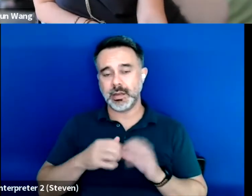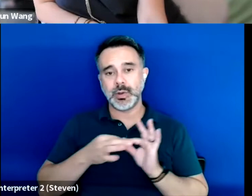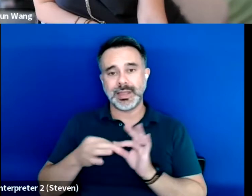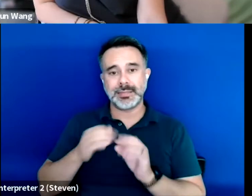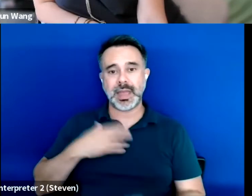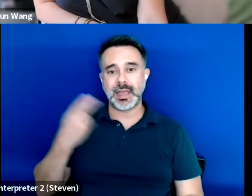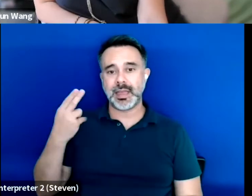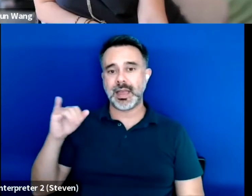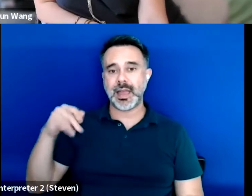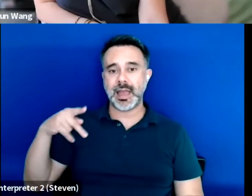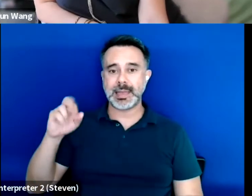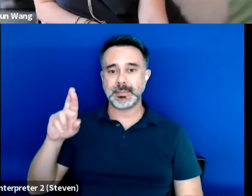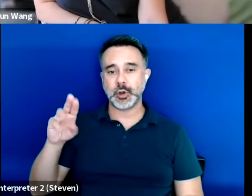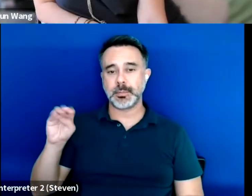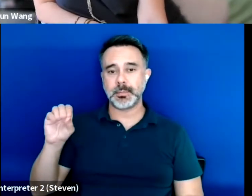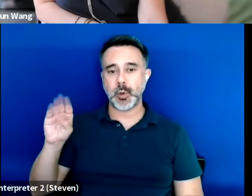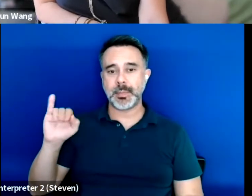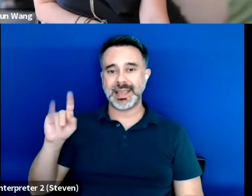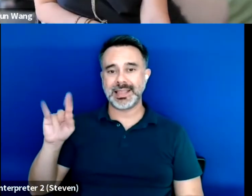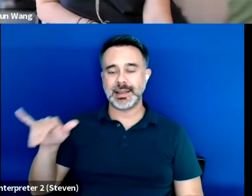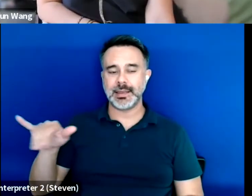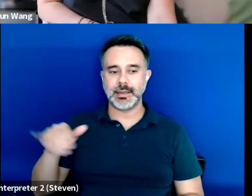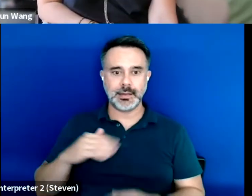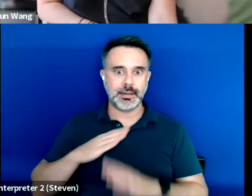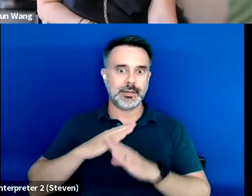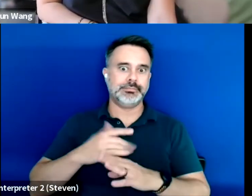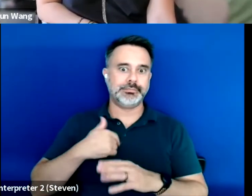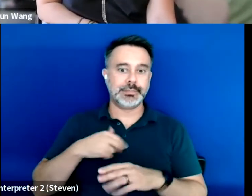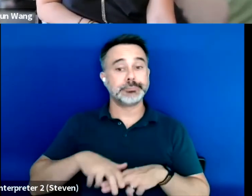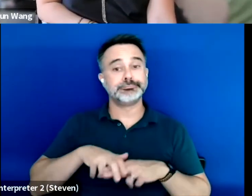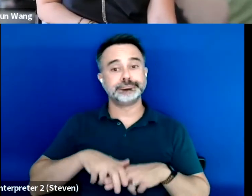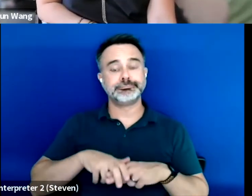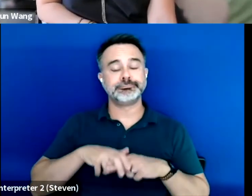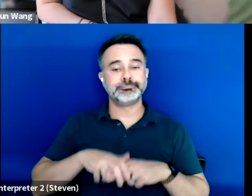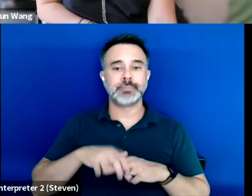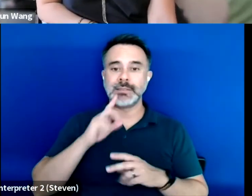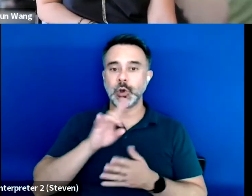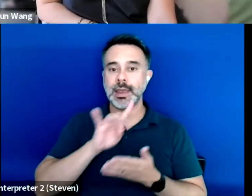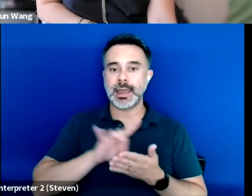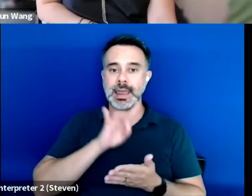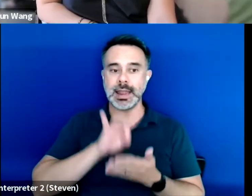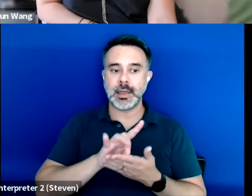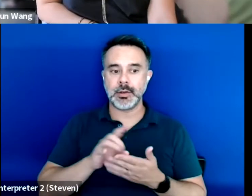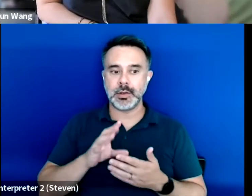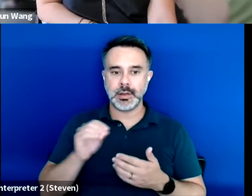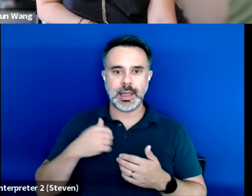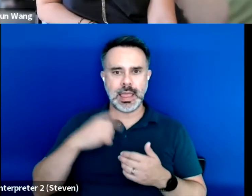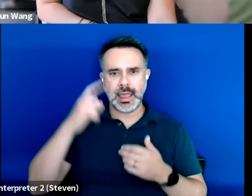So, like, you have to overcome the deafness. You have to overcome the mental illness.